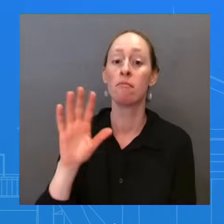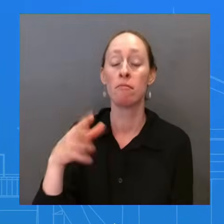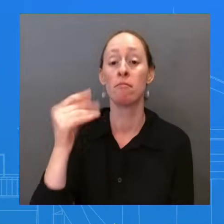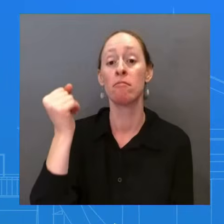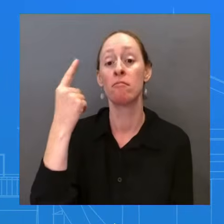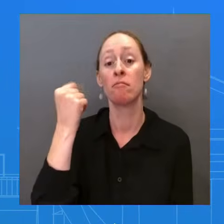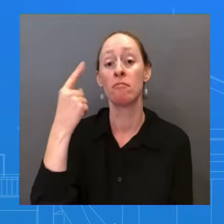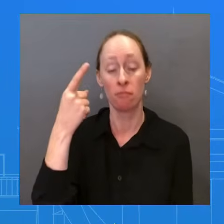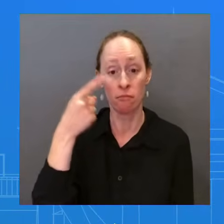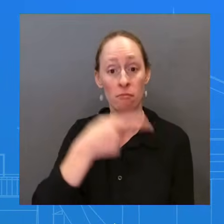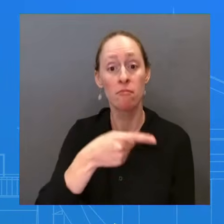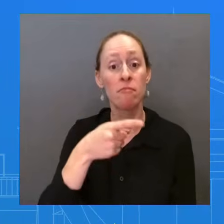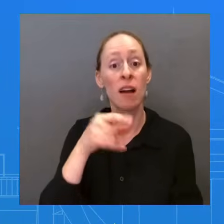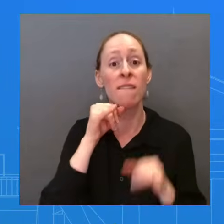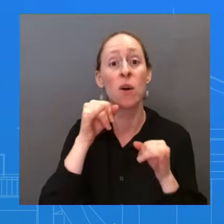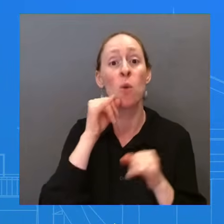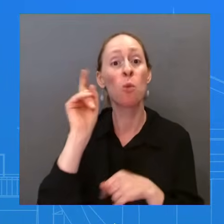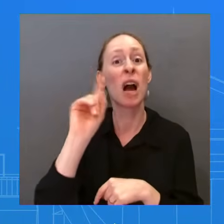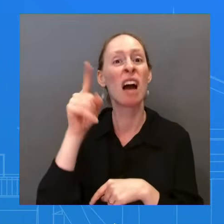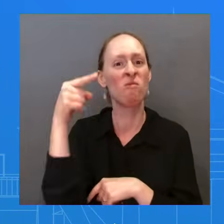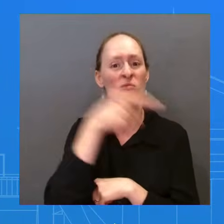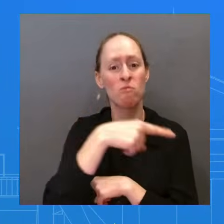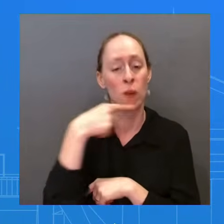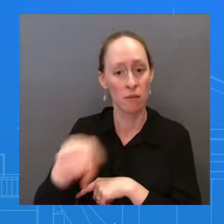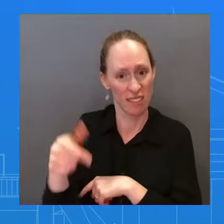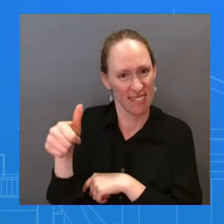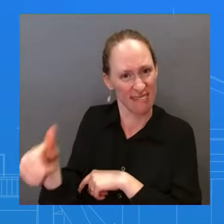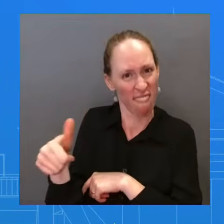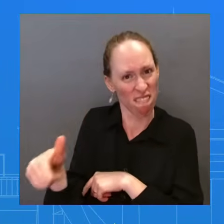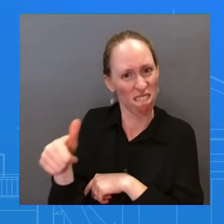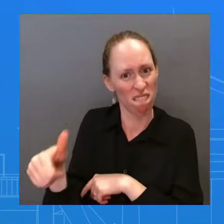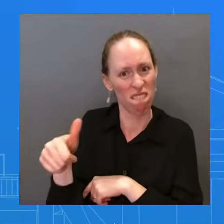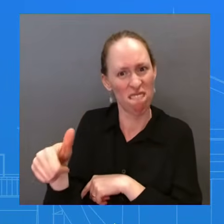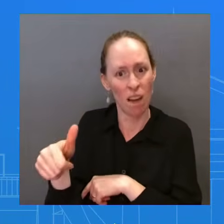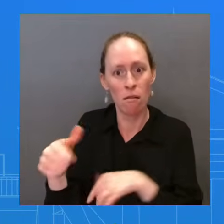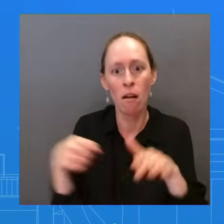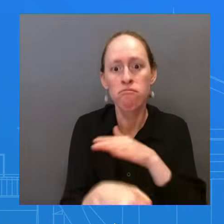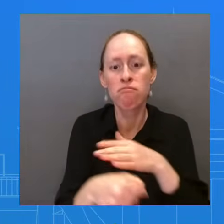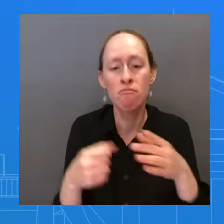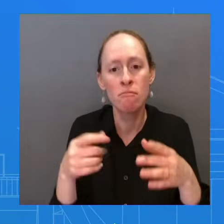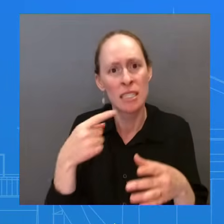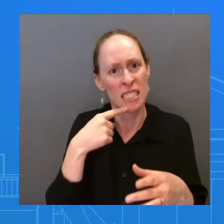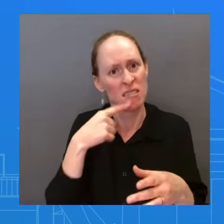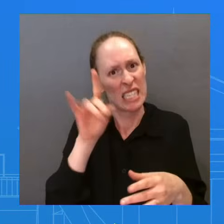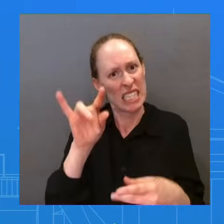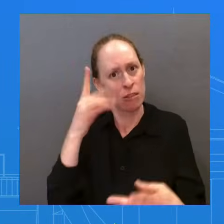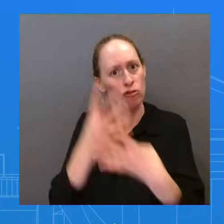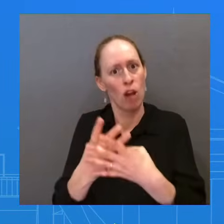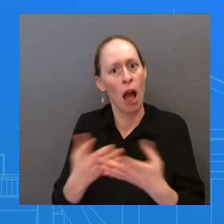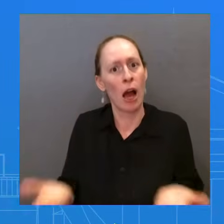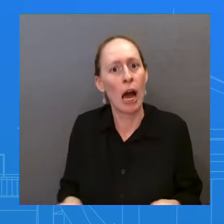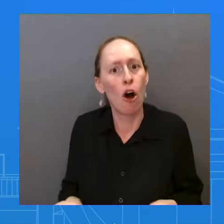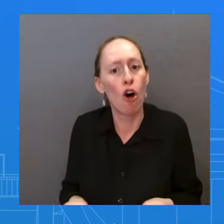for being a Russian agent. Is there any concern or thought that she may have been influenced by the Russian government?